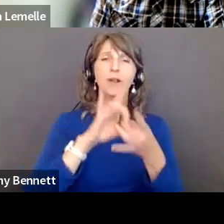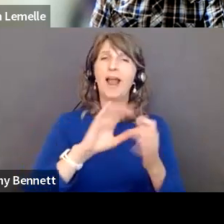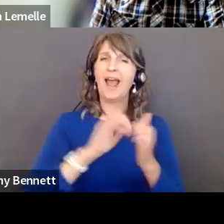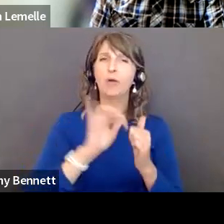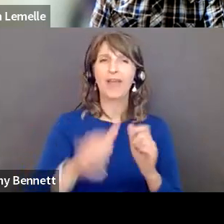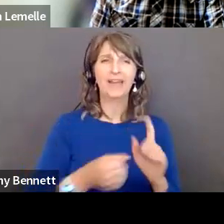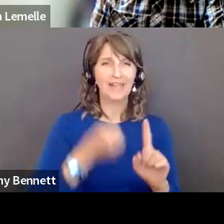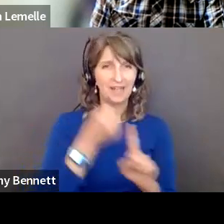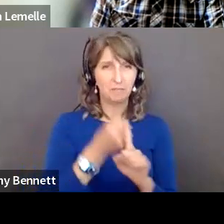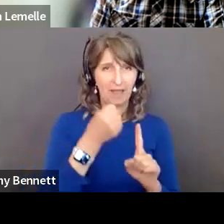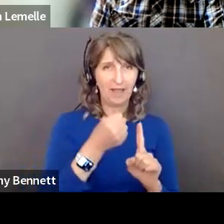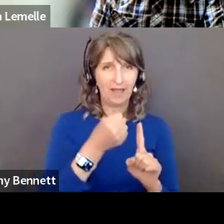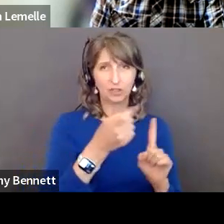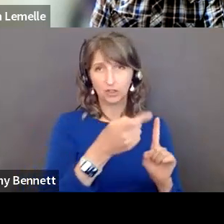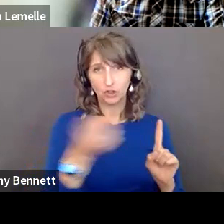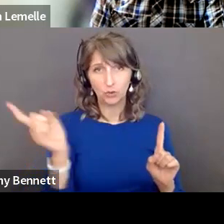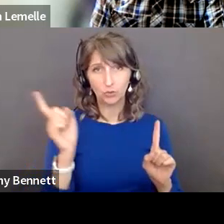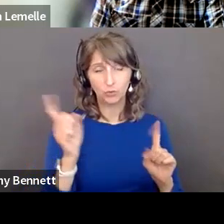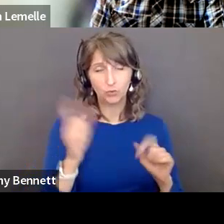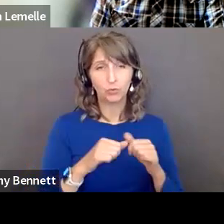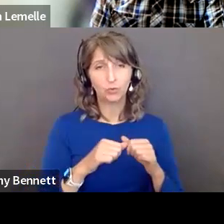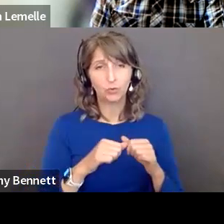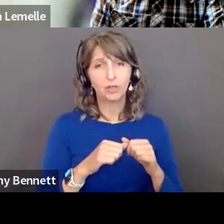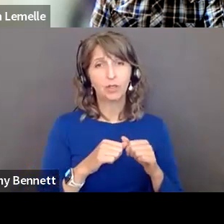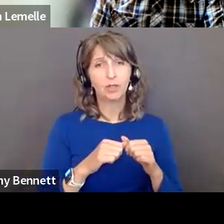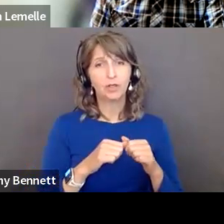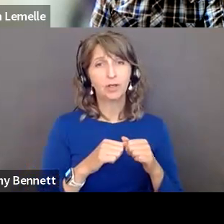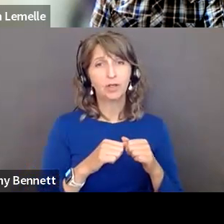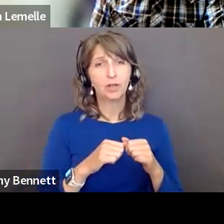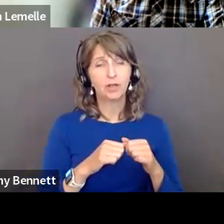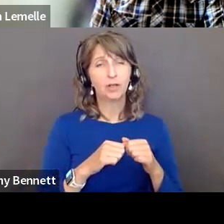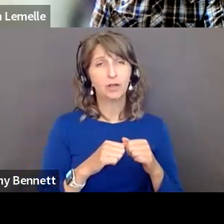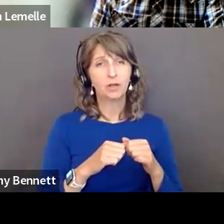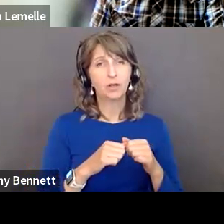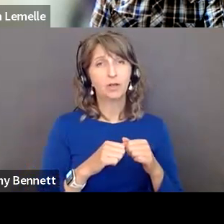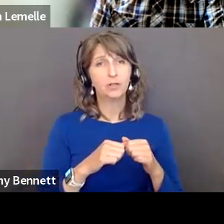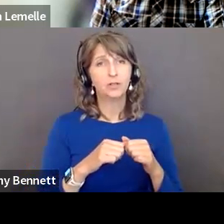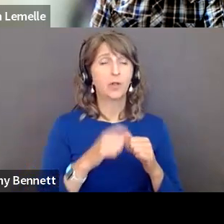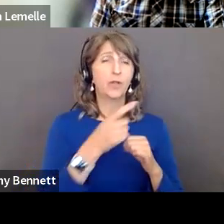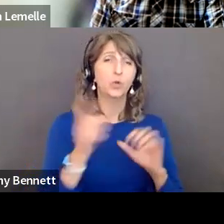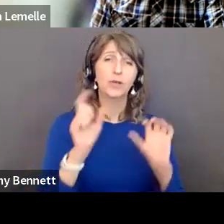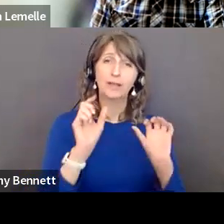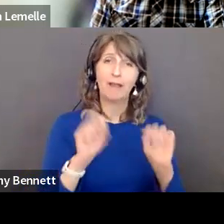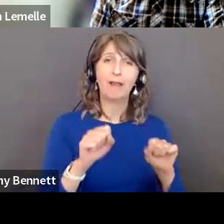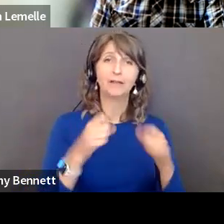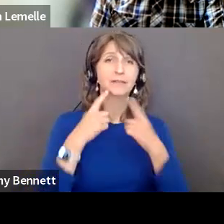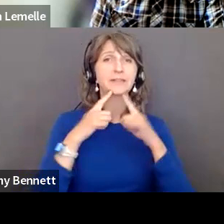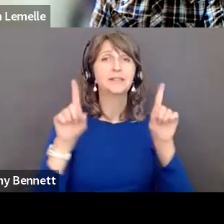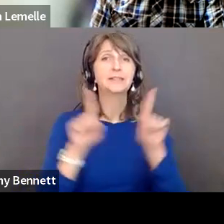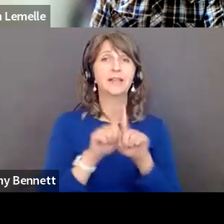Are able to. Be it you know produce as a student.